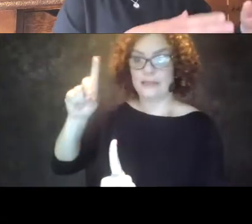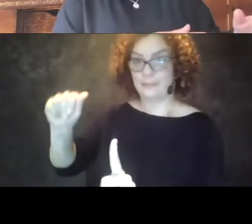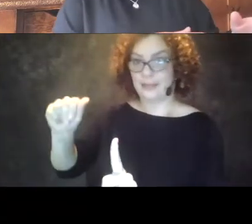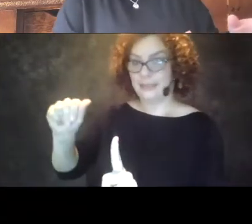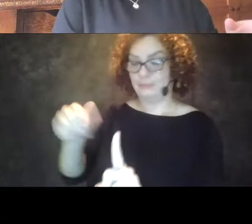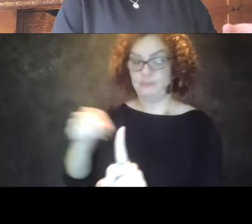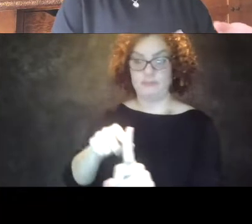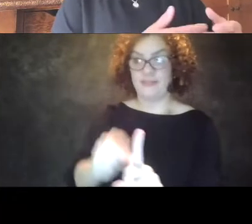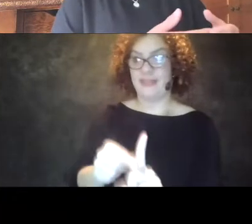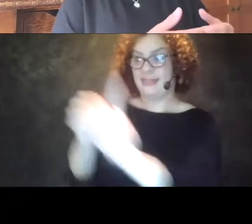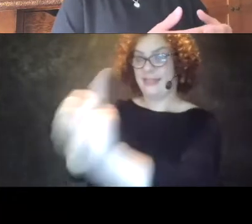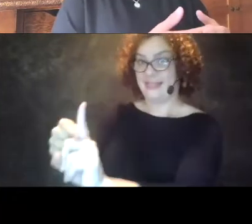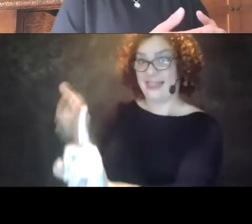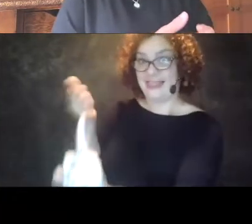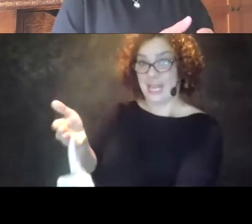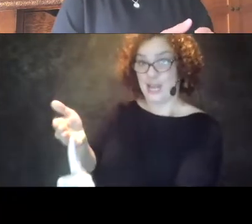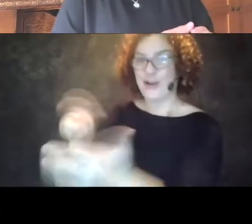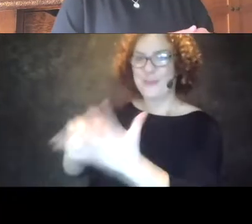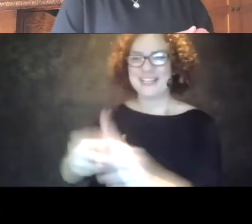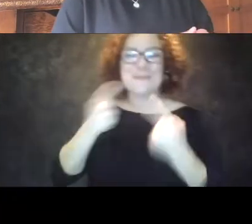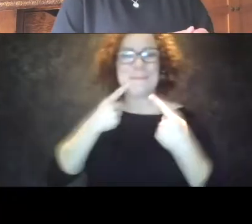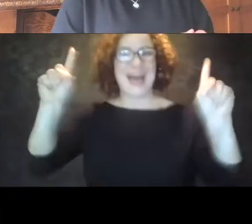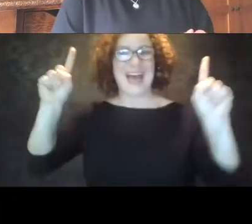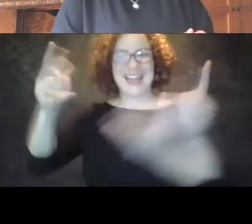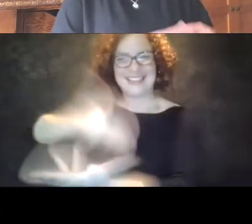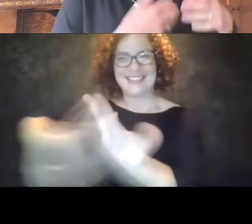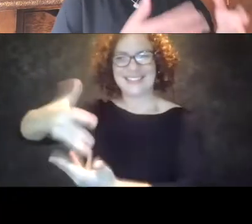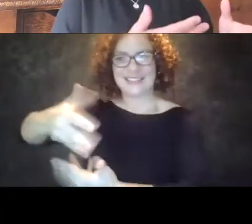the classroom. And that's not really what we've seen is true, and what research would